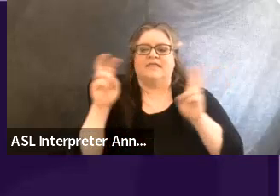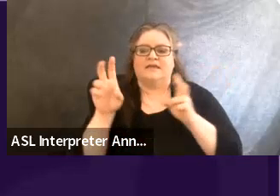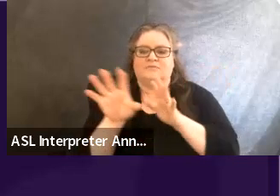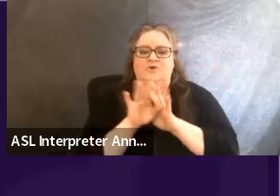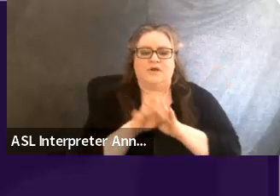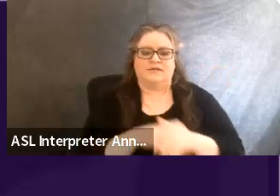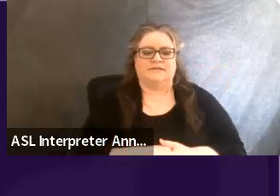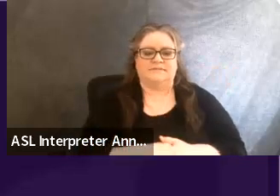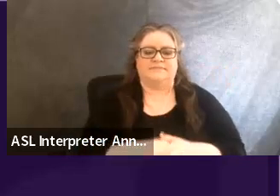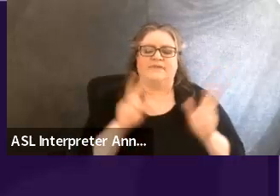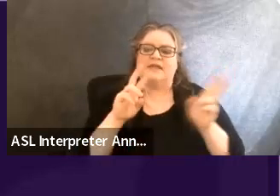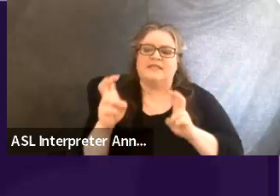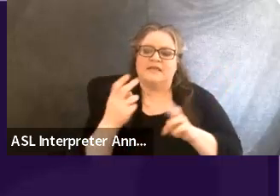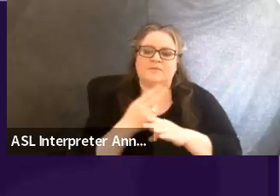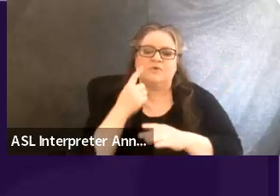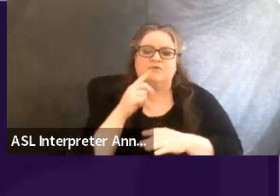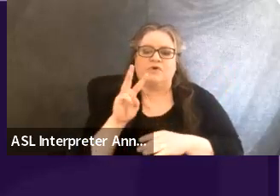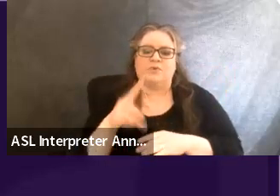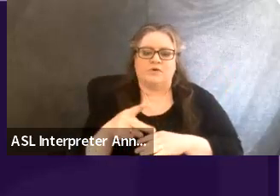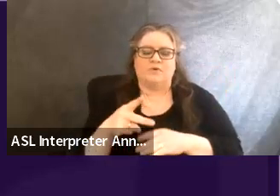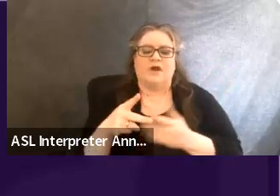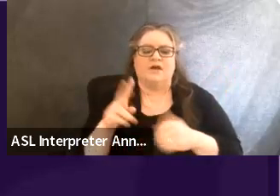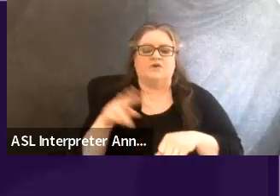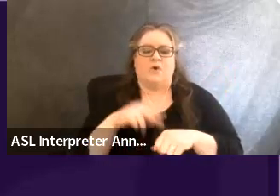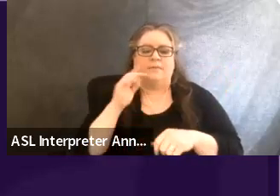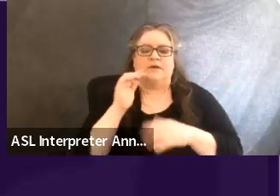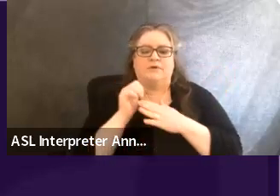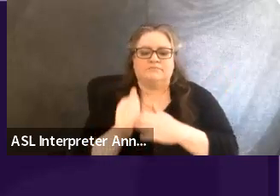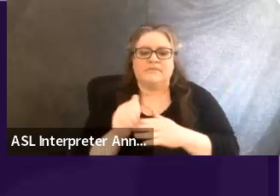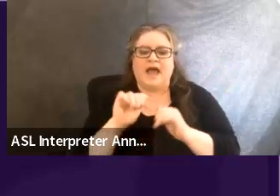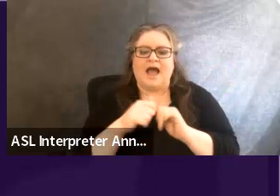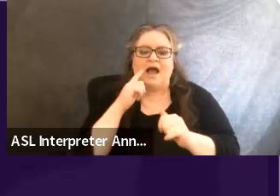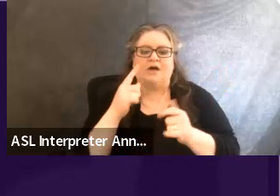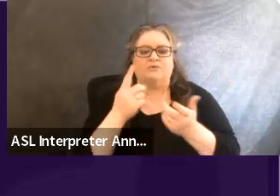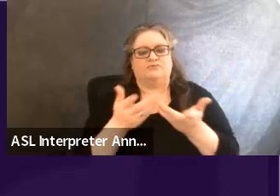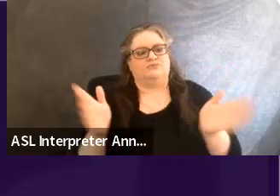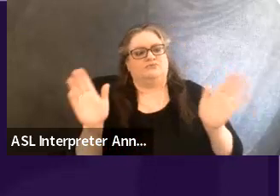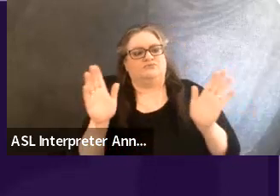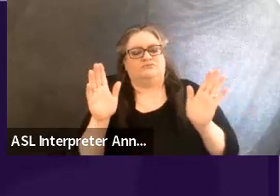The theme we use in WordPress normally dictates the overall style and design of the website,